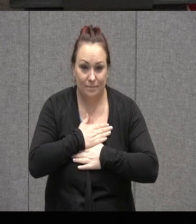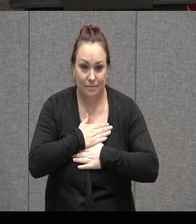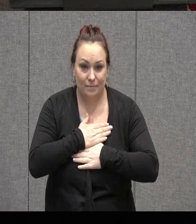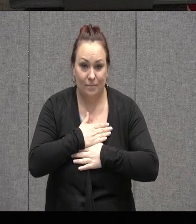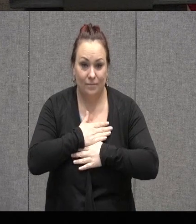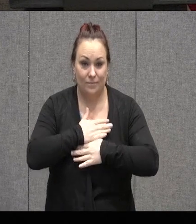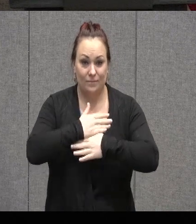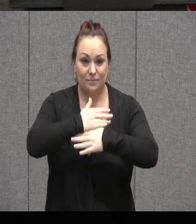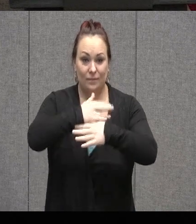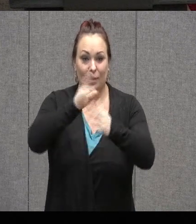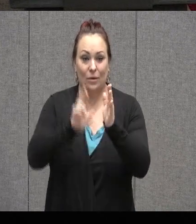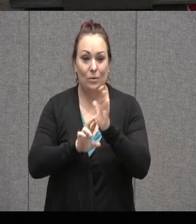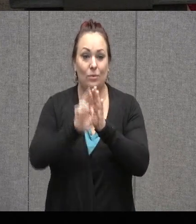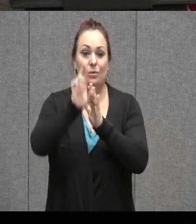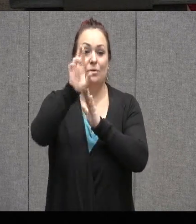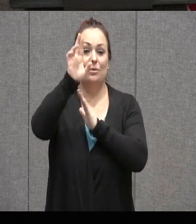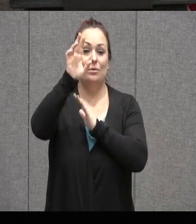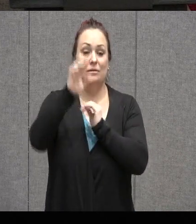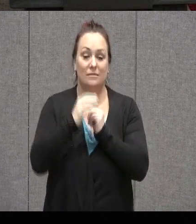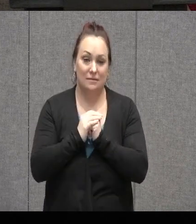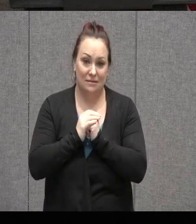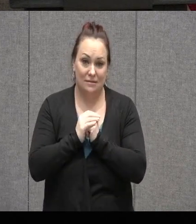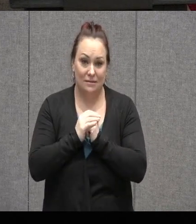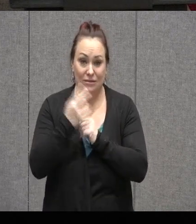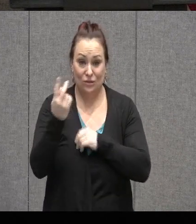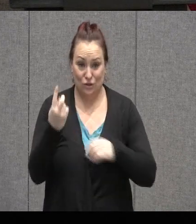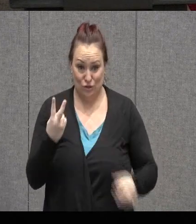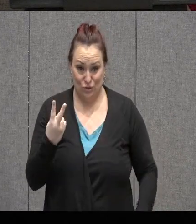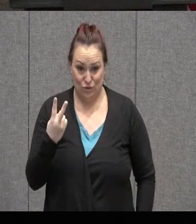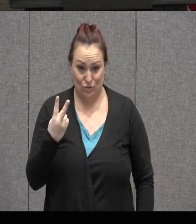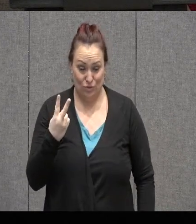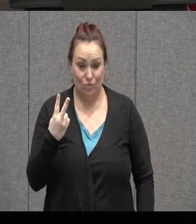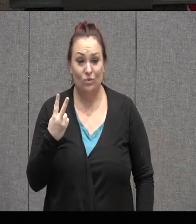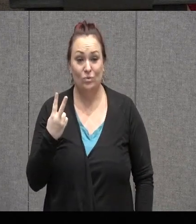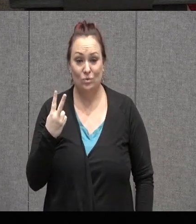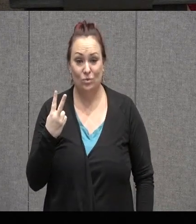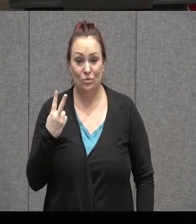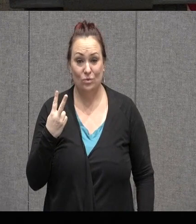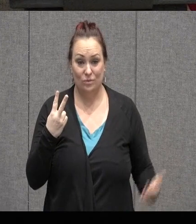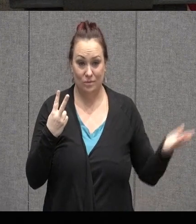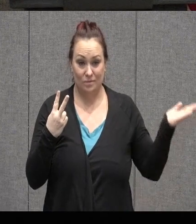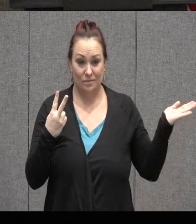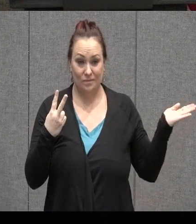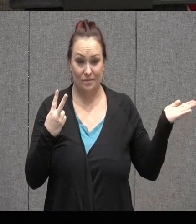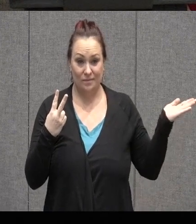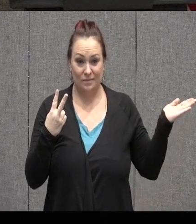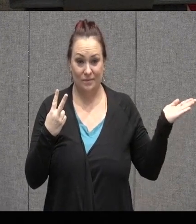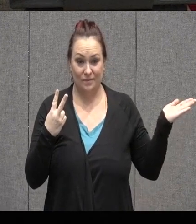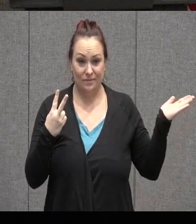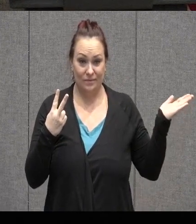and blast off. (exhales deeply) That's two. (inhales deeply) (exhales deeply)